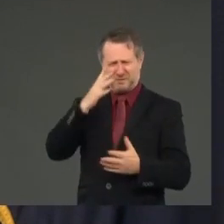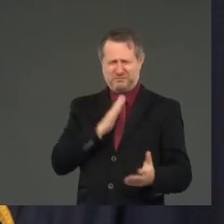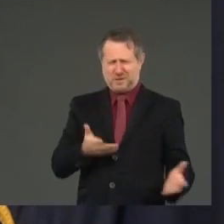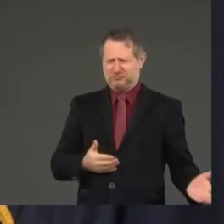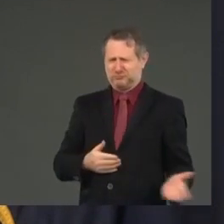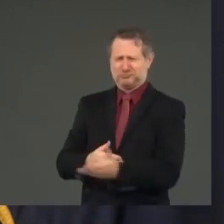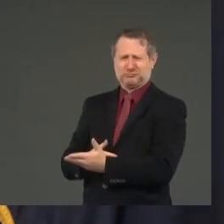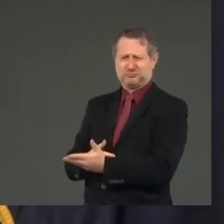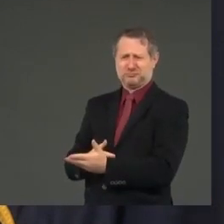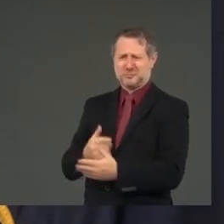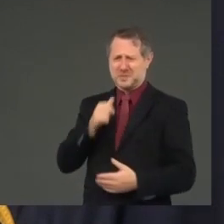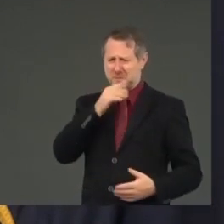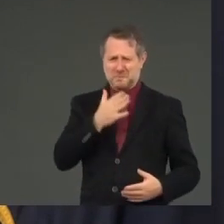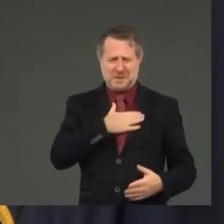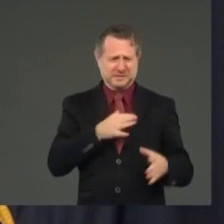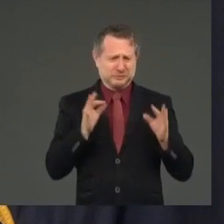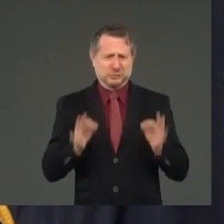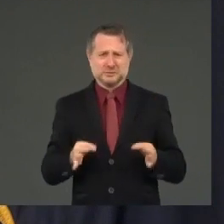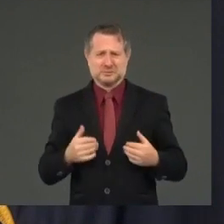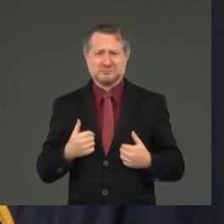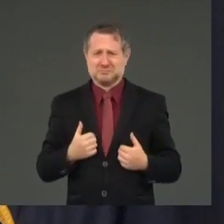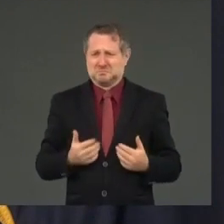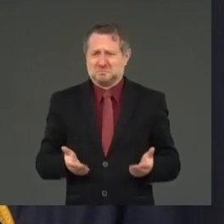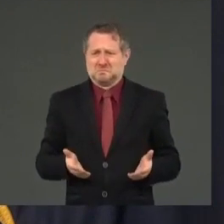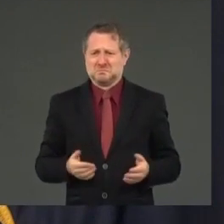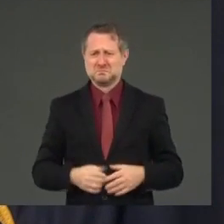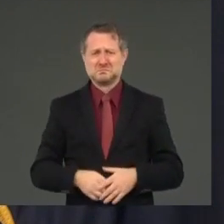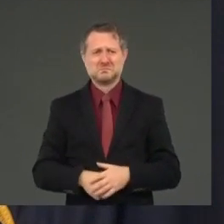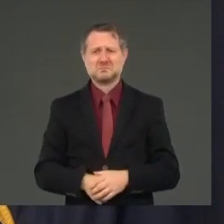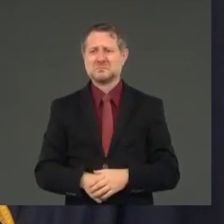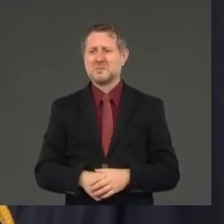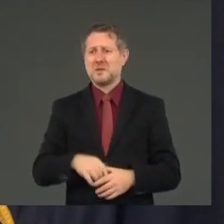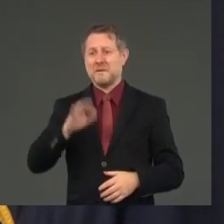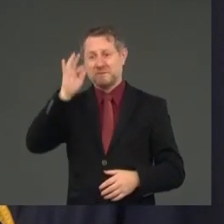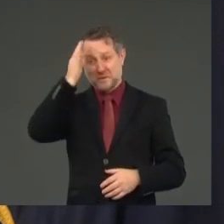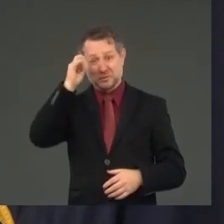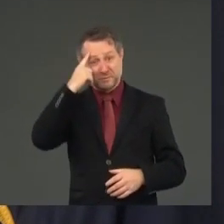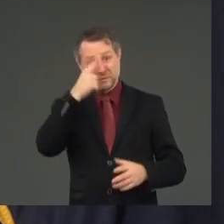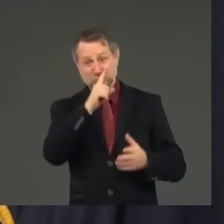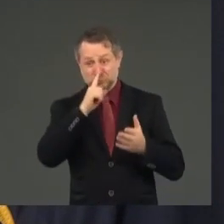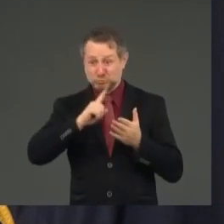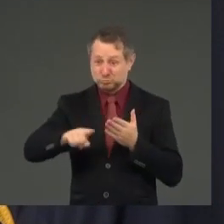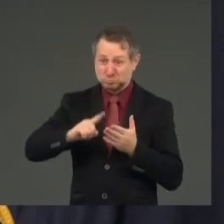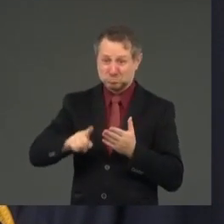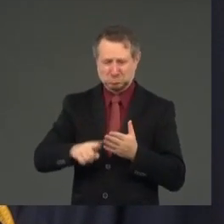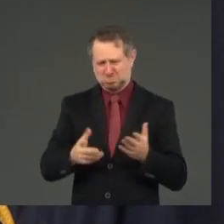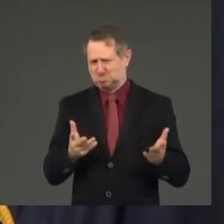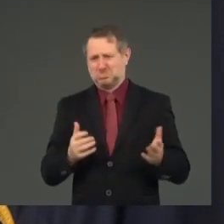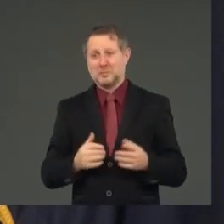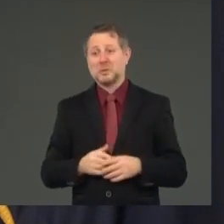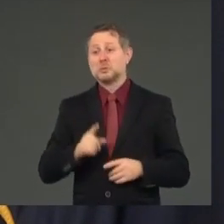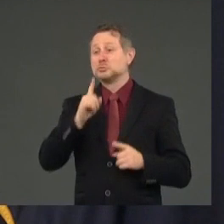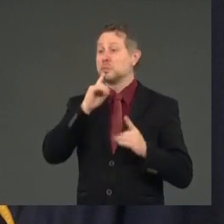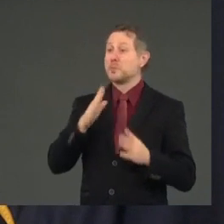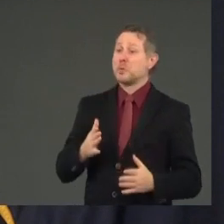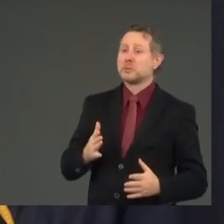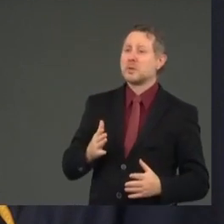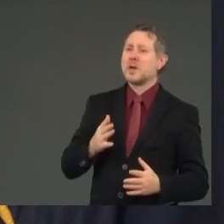I HAVE NOTHING TO DO -- IF THE FEDERAL GOVERNMENT WANTS TO START A PROBE, THEY CAN START A PROBE.